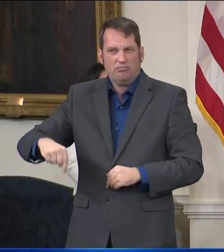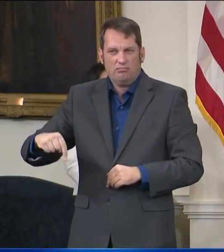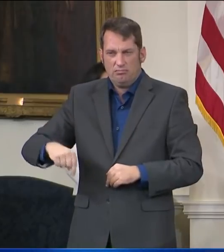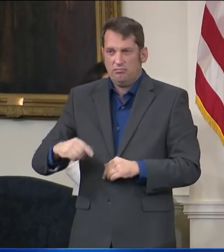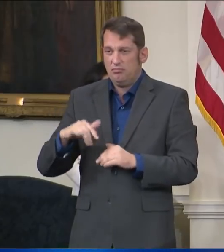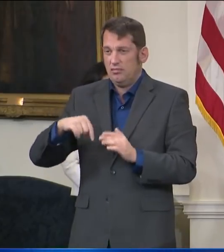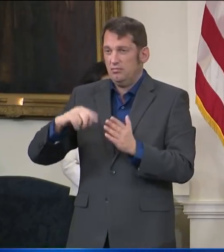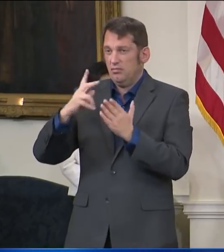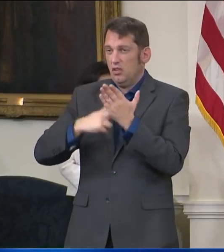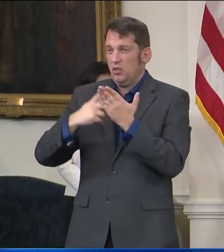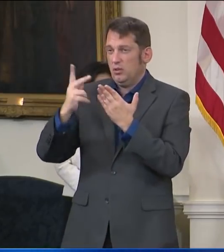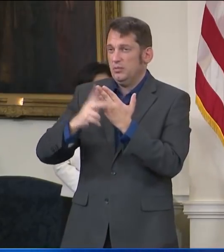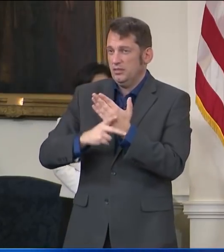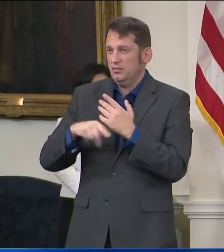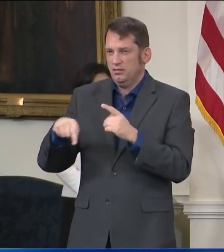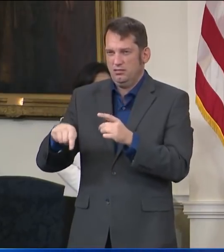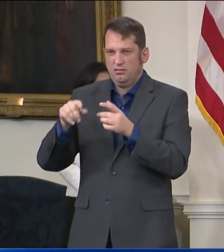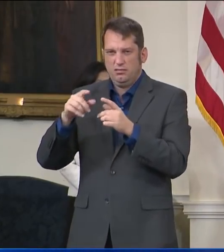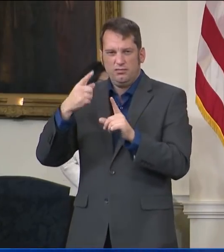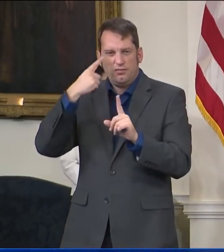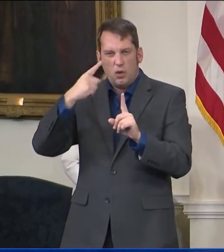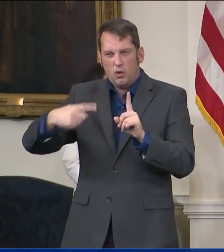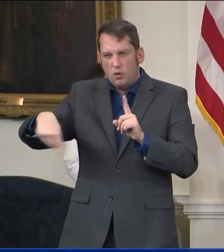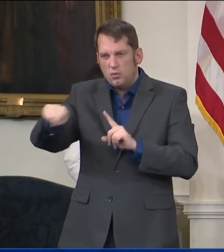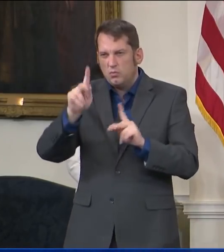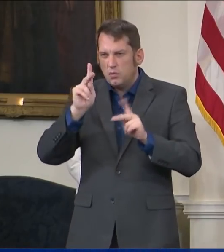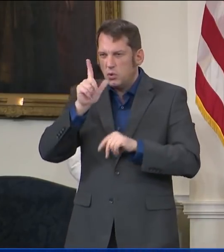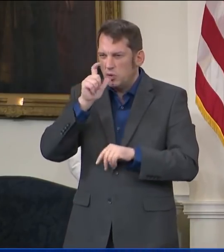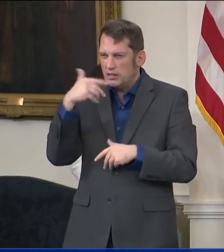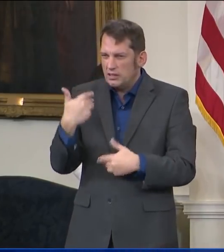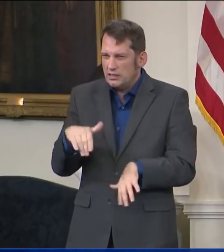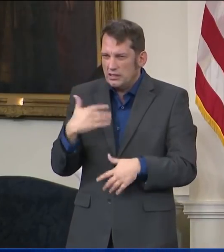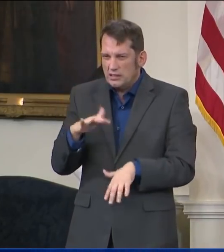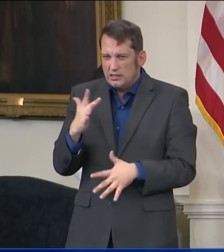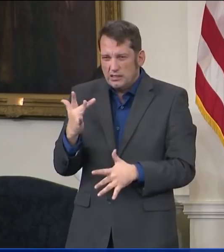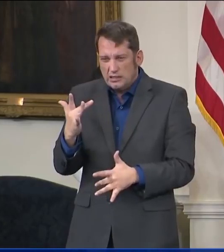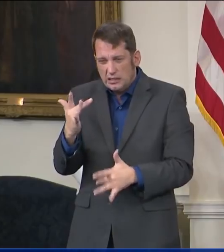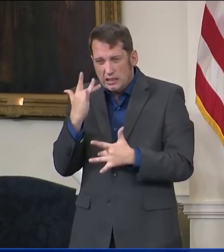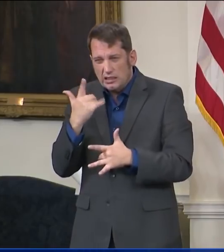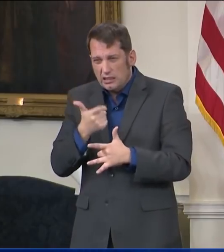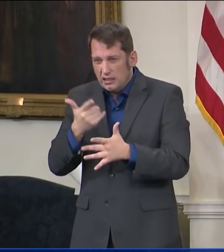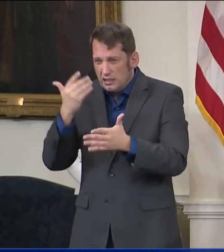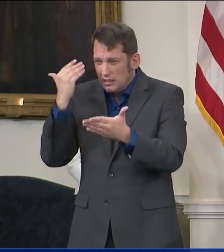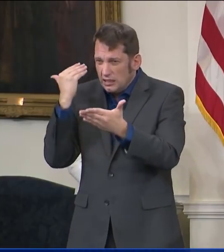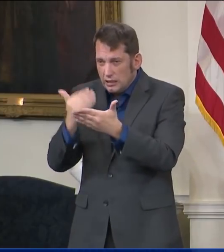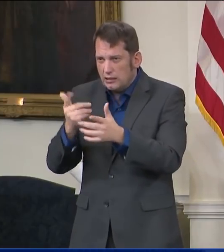THIS PROGRAM WILL GIVE IMMEDIATE ACCESS TO THE MOST APPROPRIATE LEVEL FOR CRITICALLY ILL MARYLANDERS.